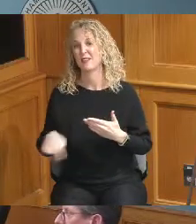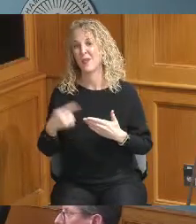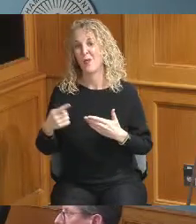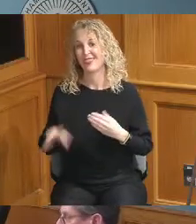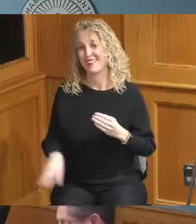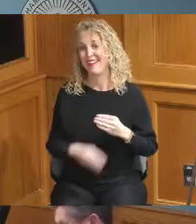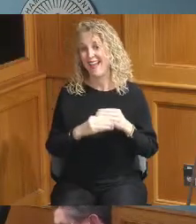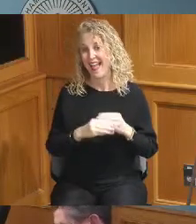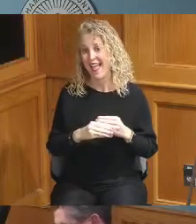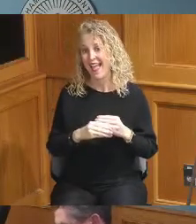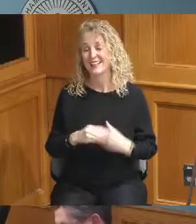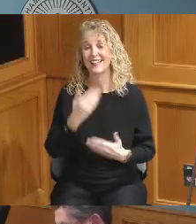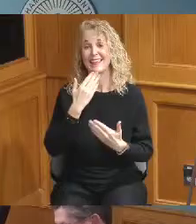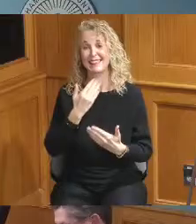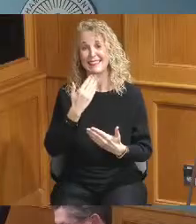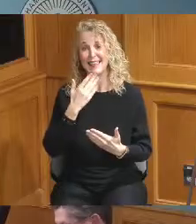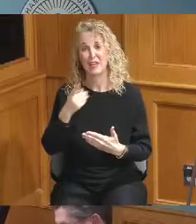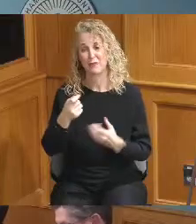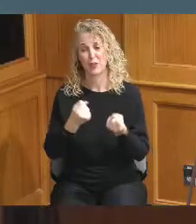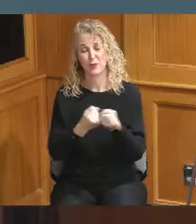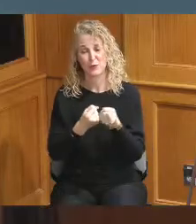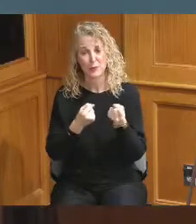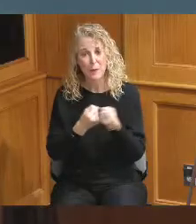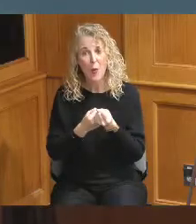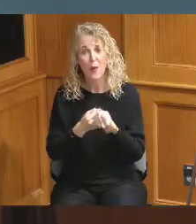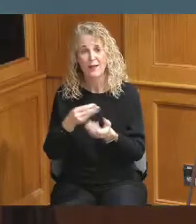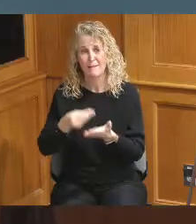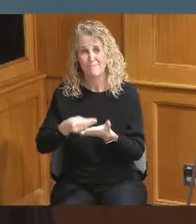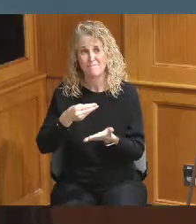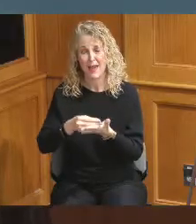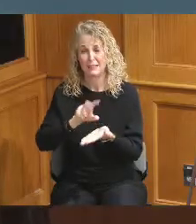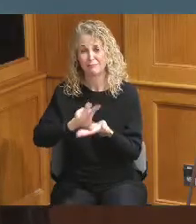is thank you for the support and investment in this project and then also a thank you to